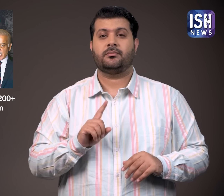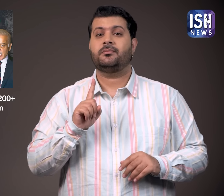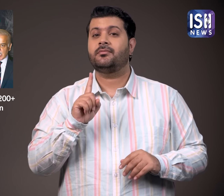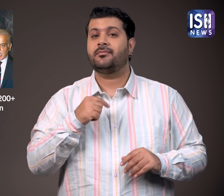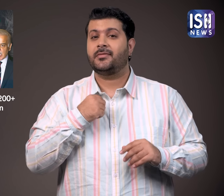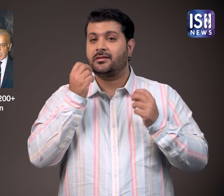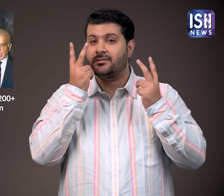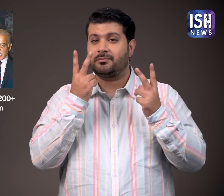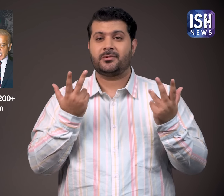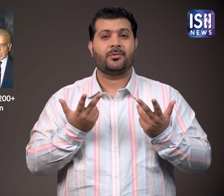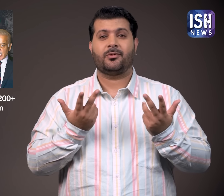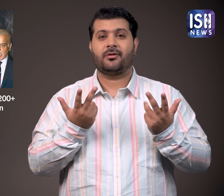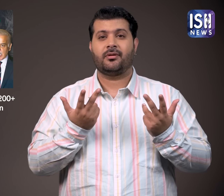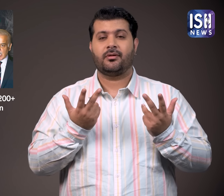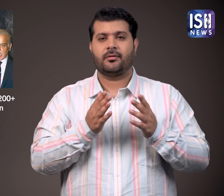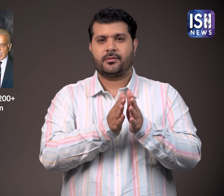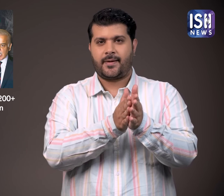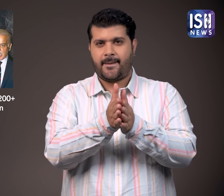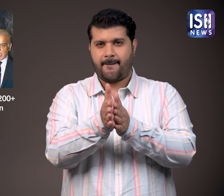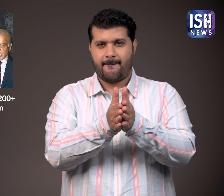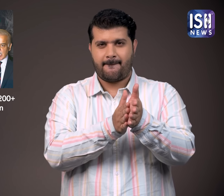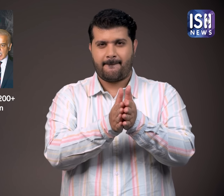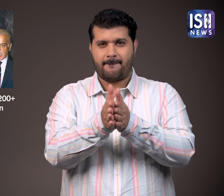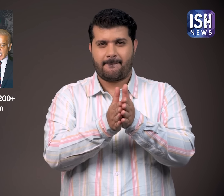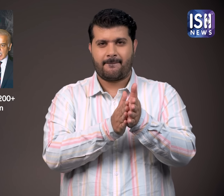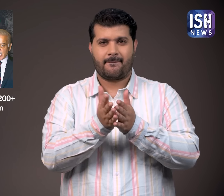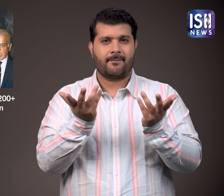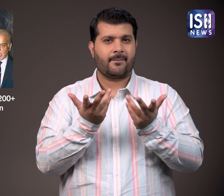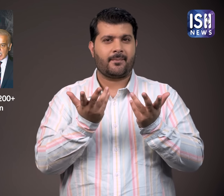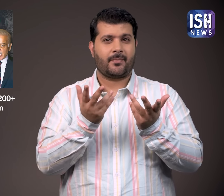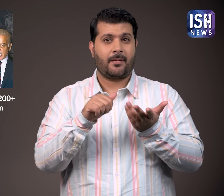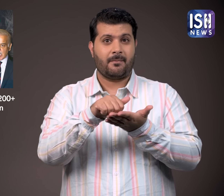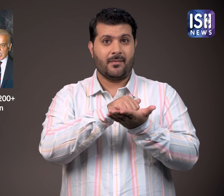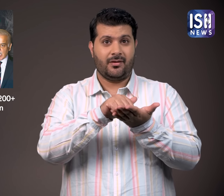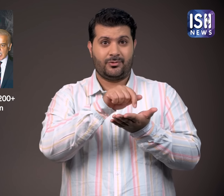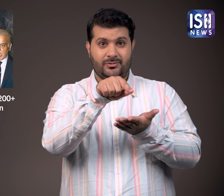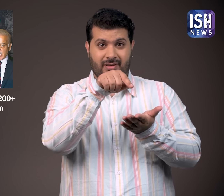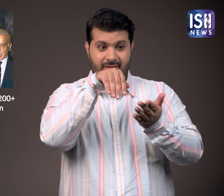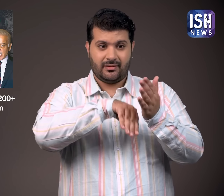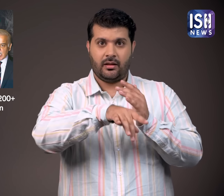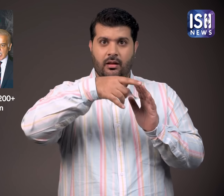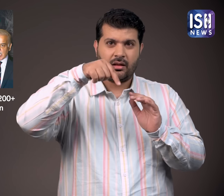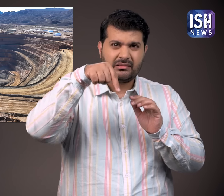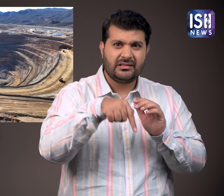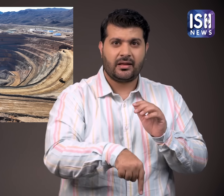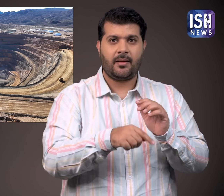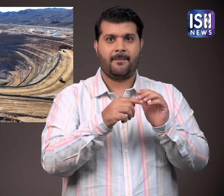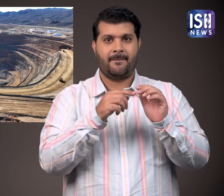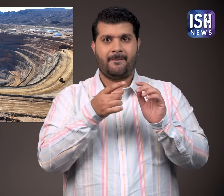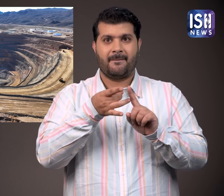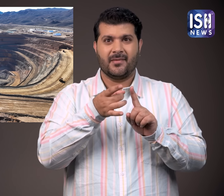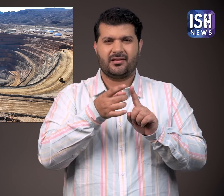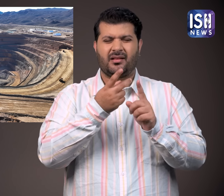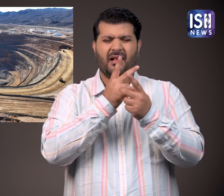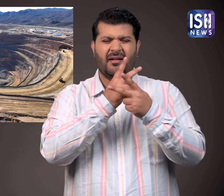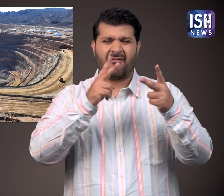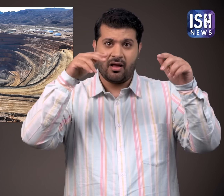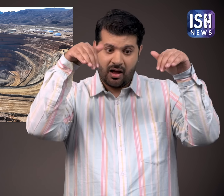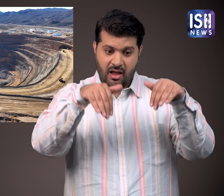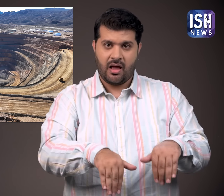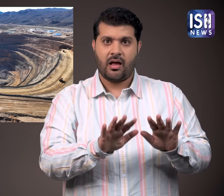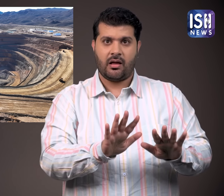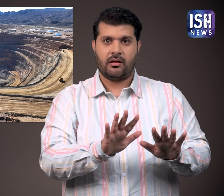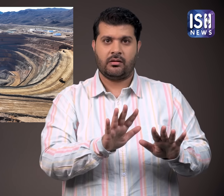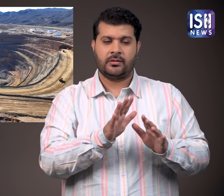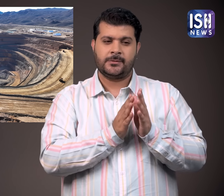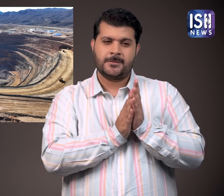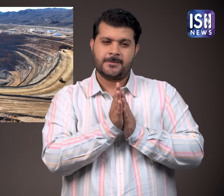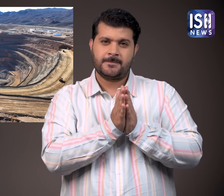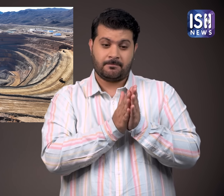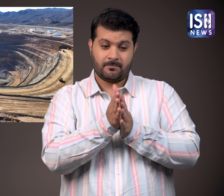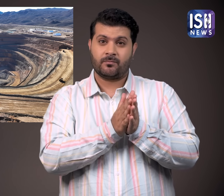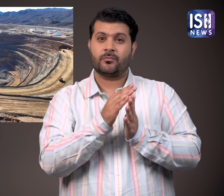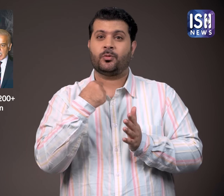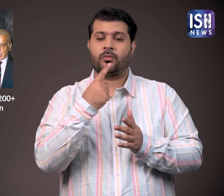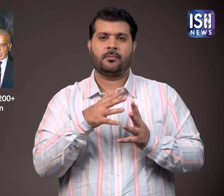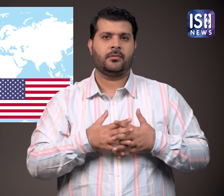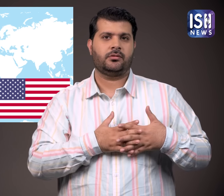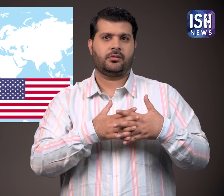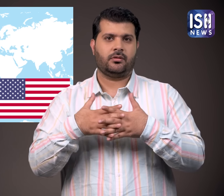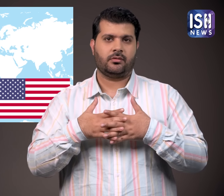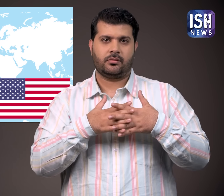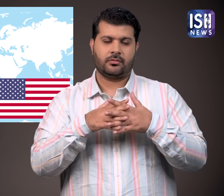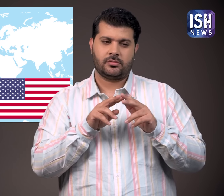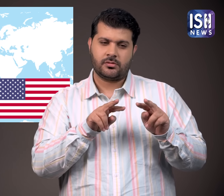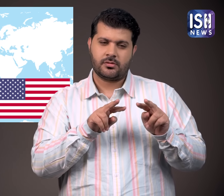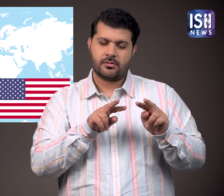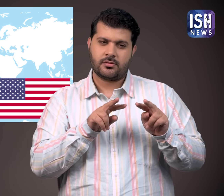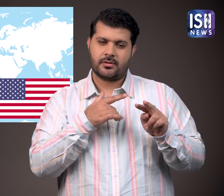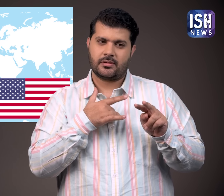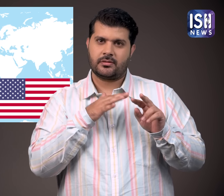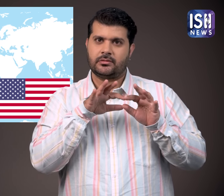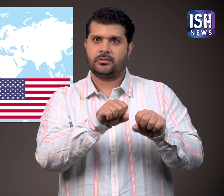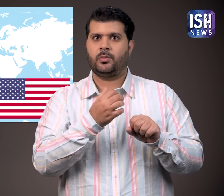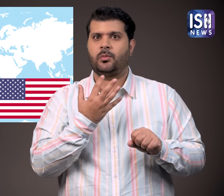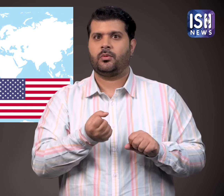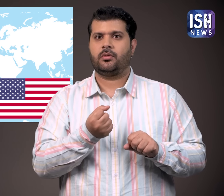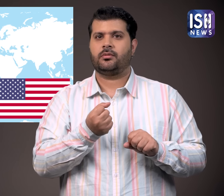Surprisingly, even the US is interested in the minerals found in Balochistan and plans to acquire it.